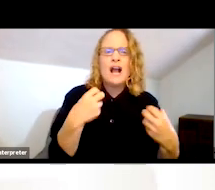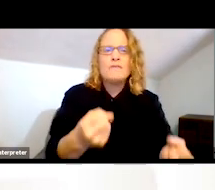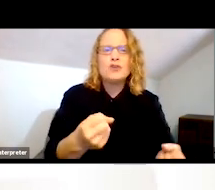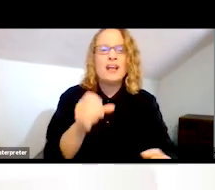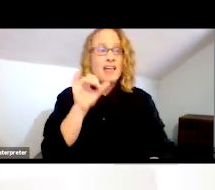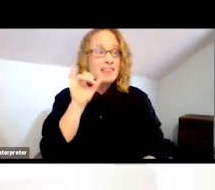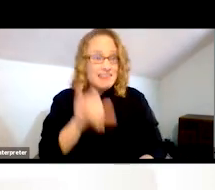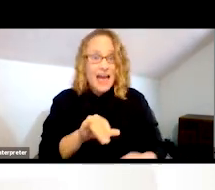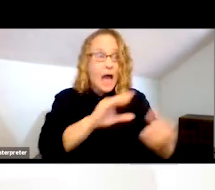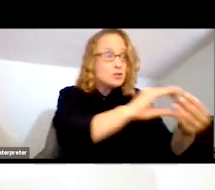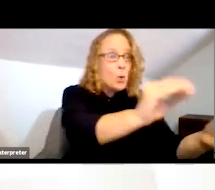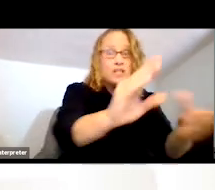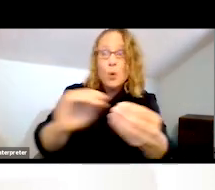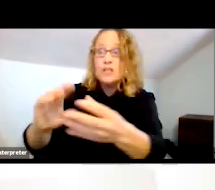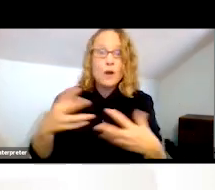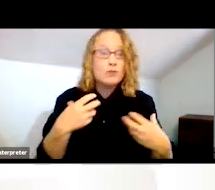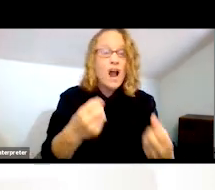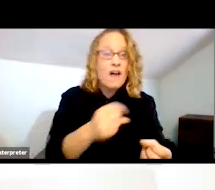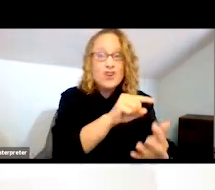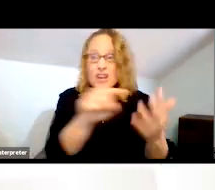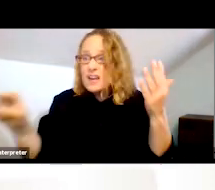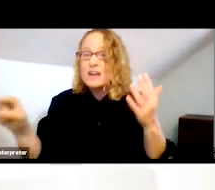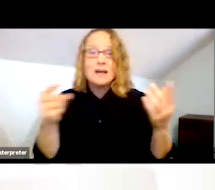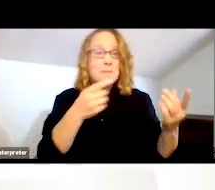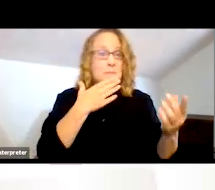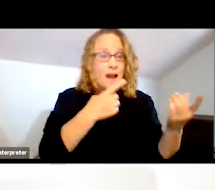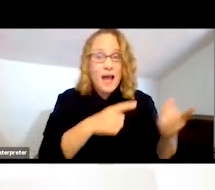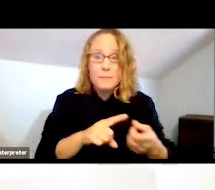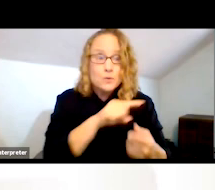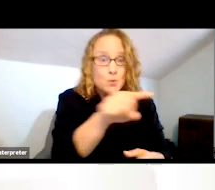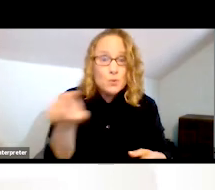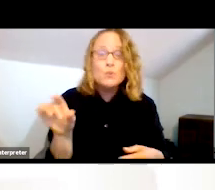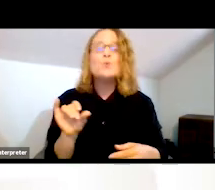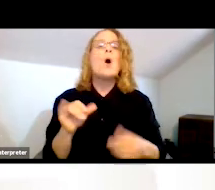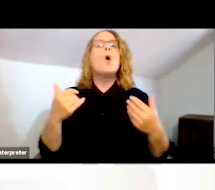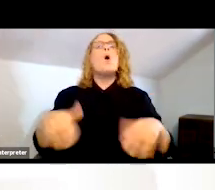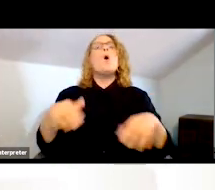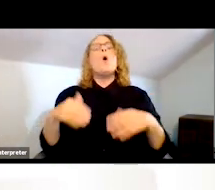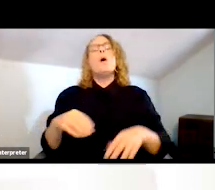I needed to hear other people share that they had had similar experiences such as mine